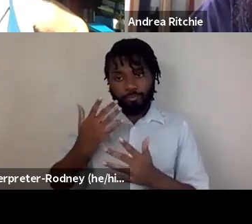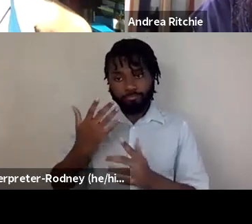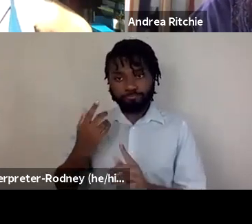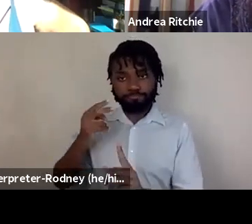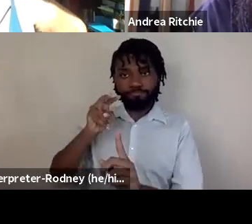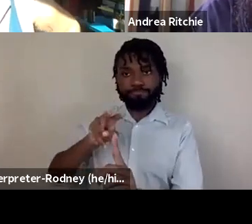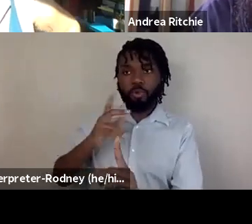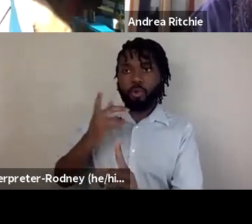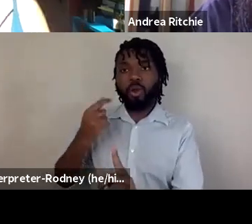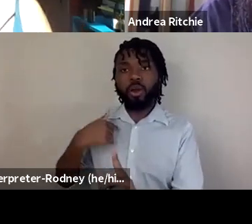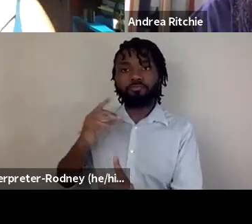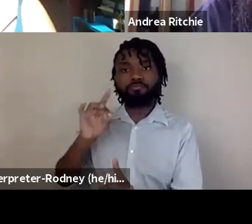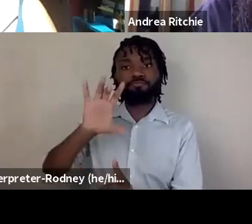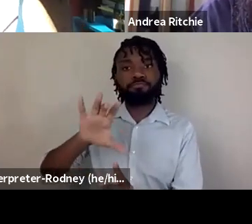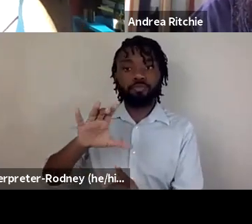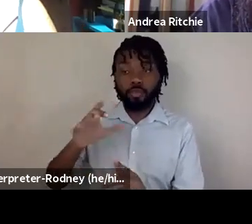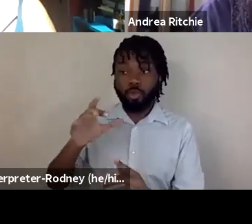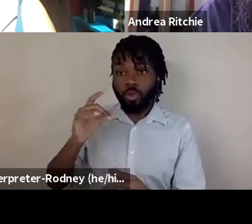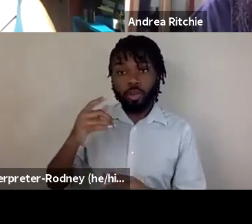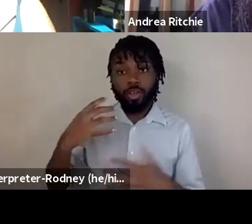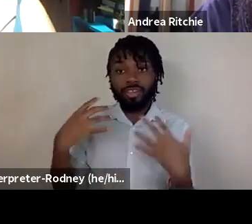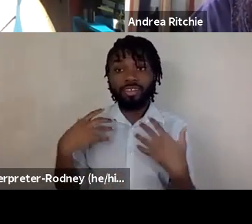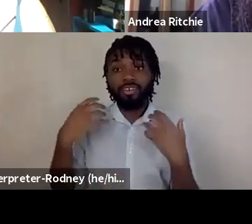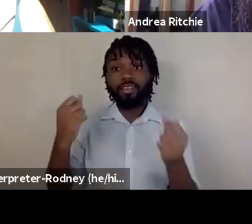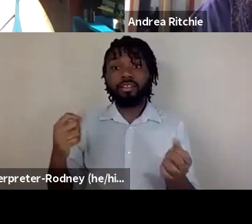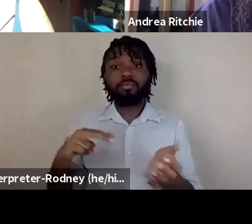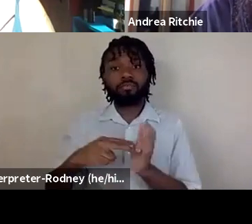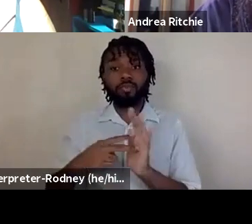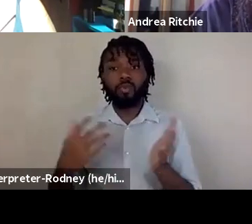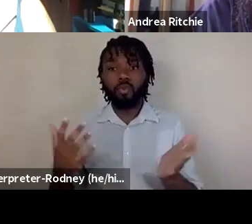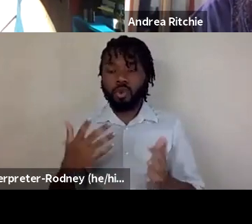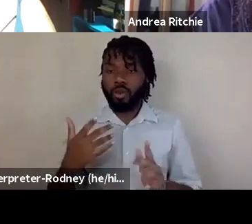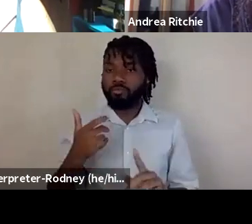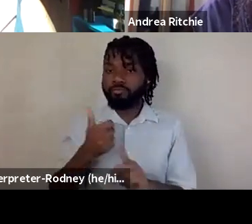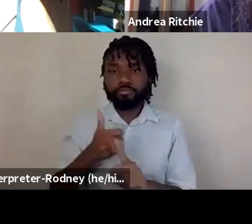And so when I say healing, I think about healing as not about creating a world